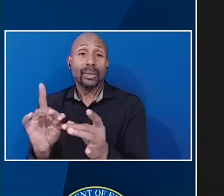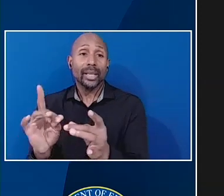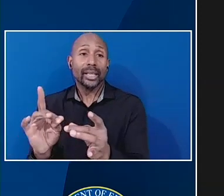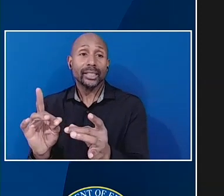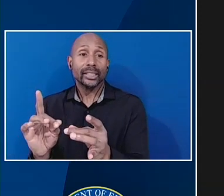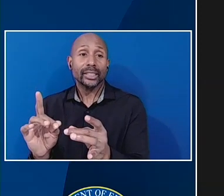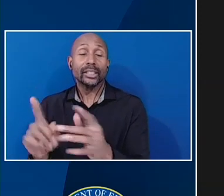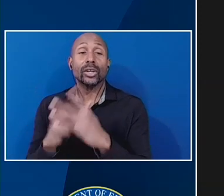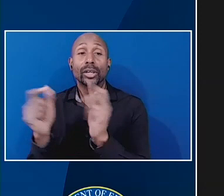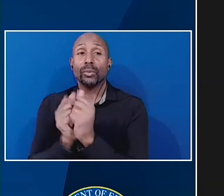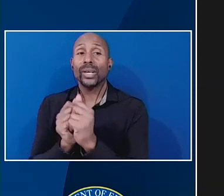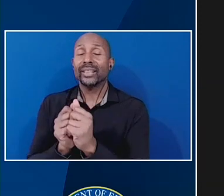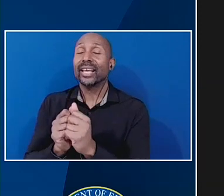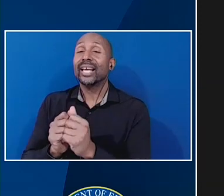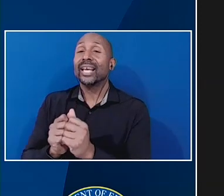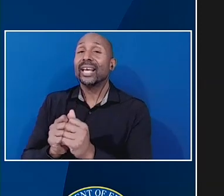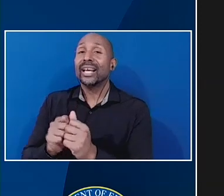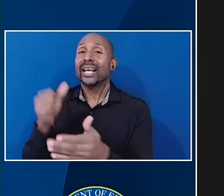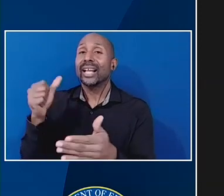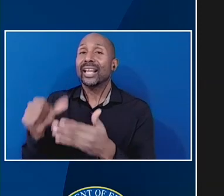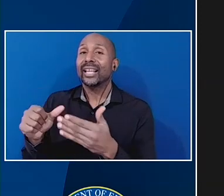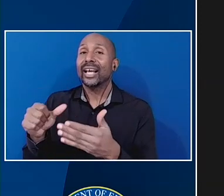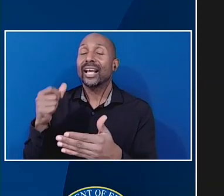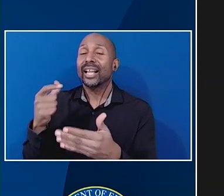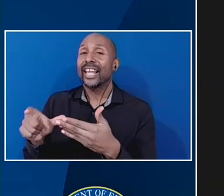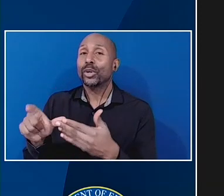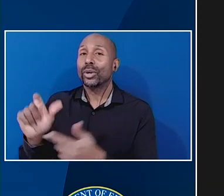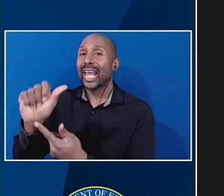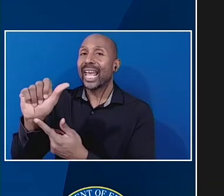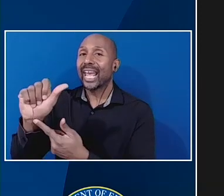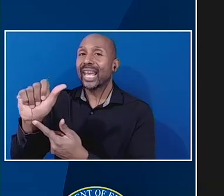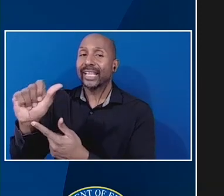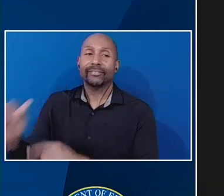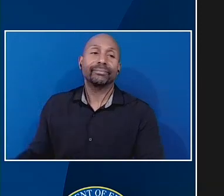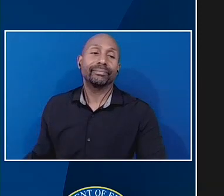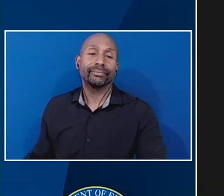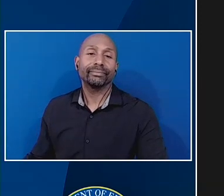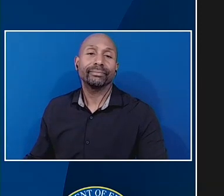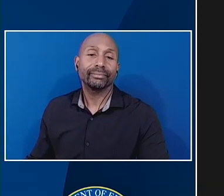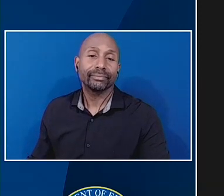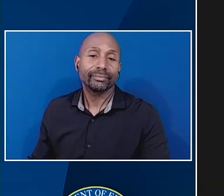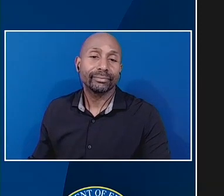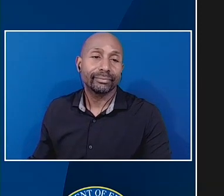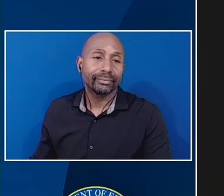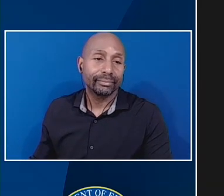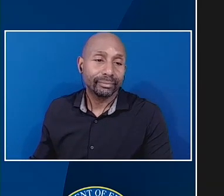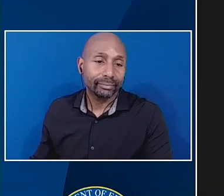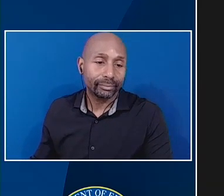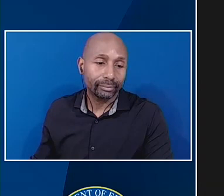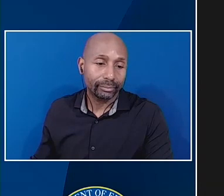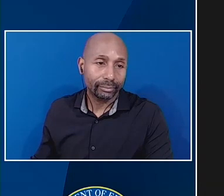letter (a) through, I guess halfway through page 25?